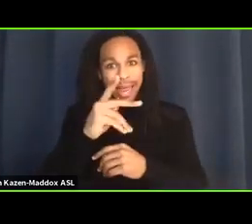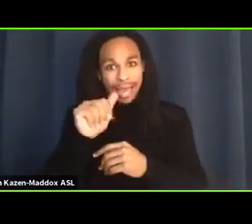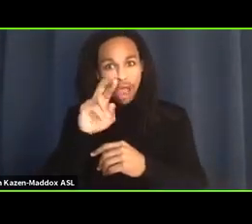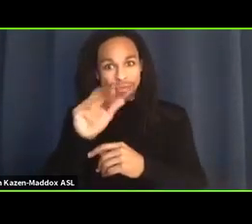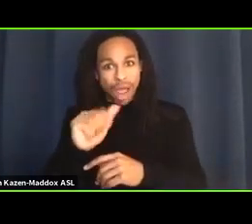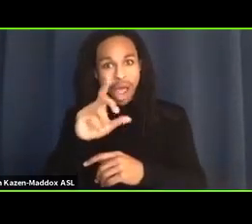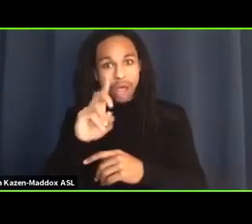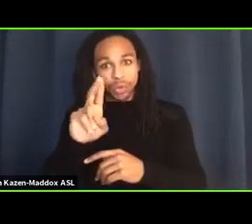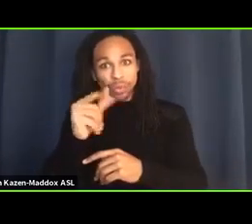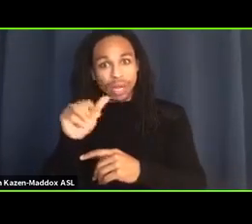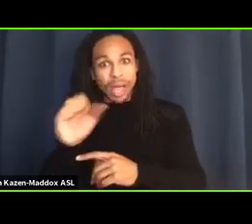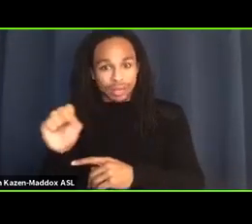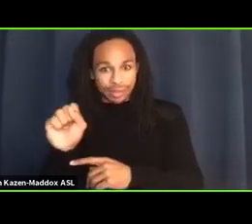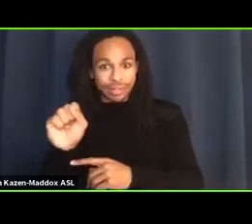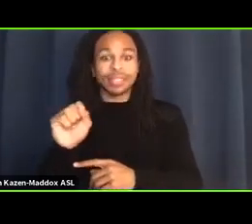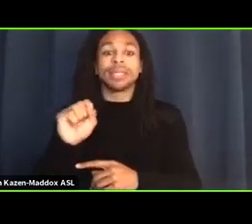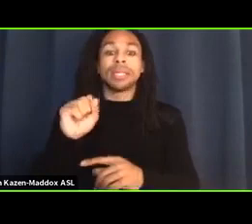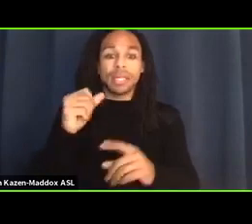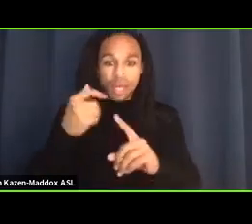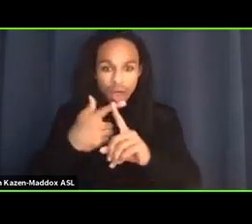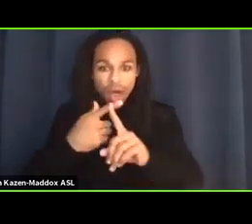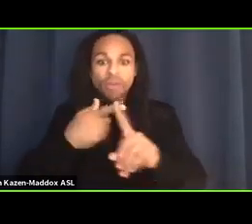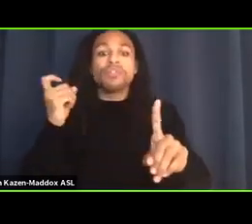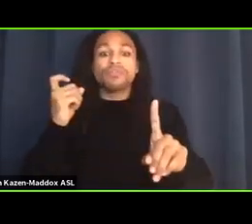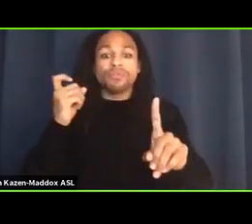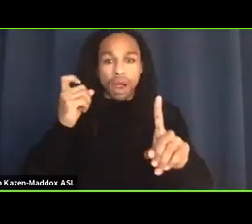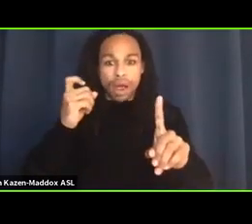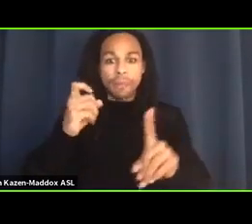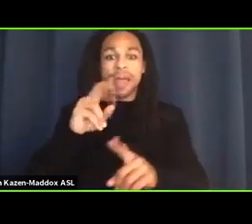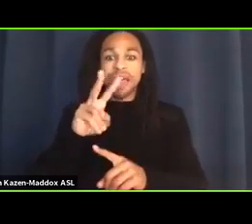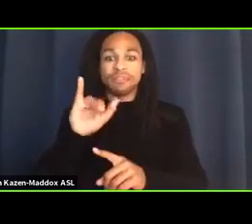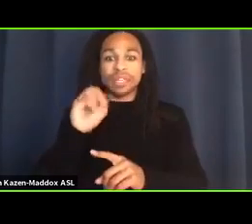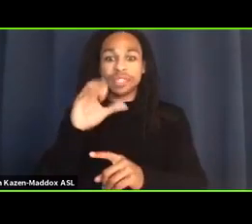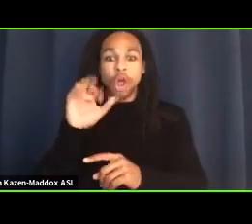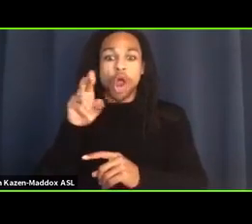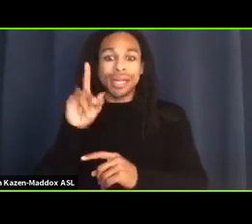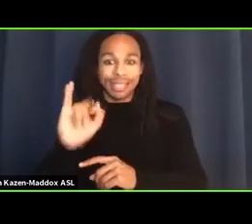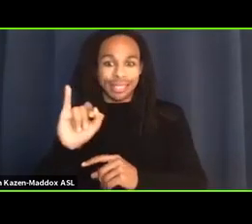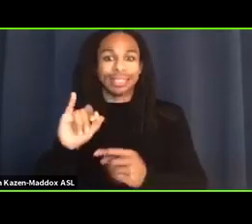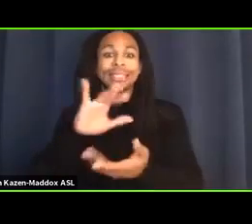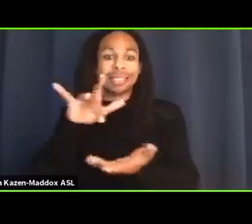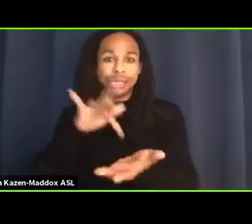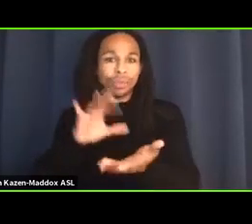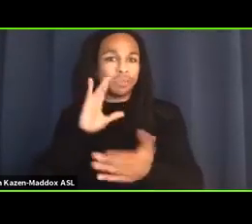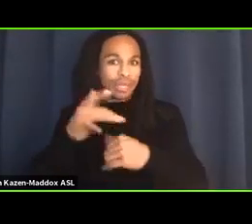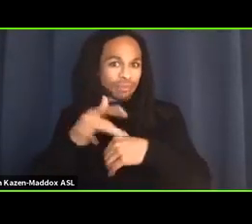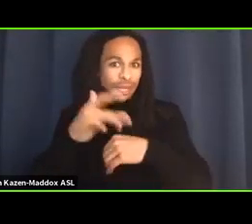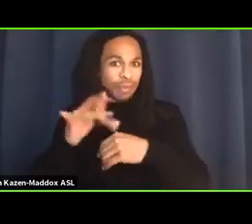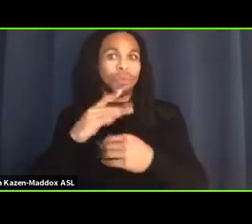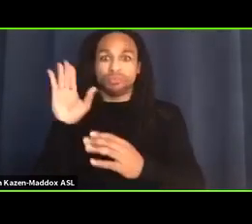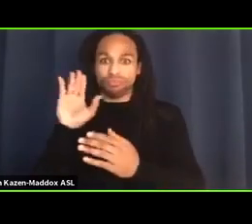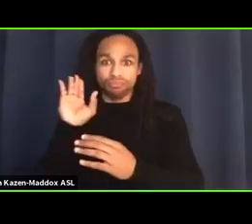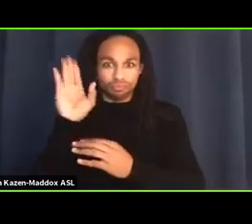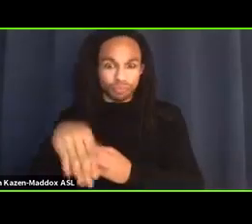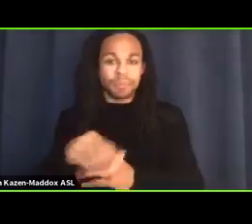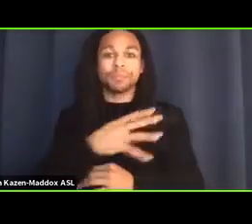remind you there may be delays, sound issues, sirens driving outside of my door, and changing